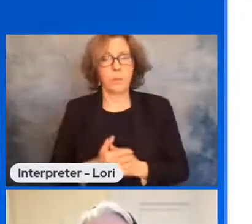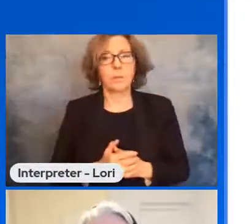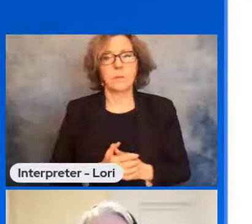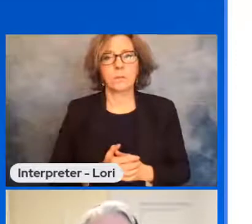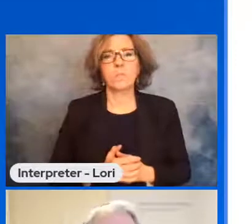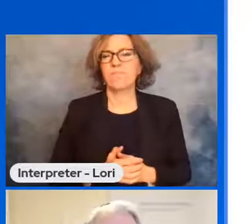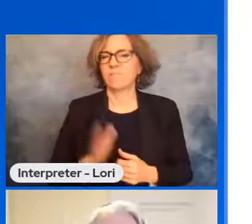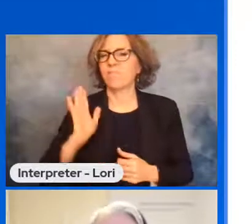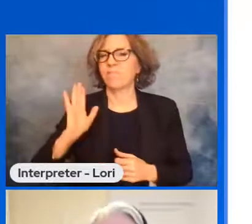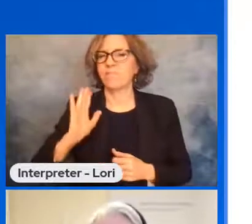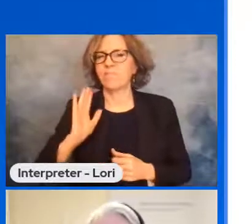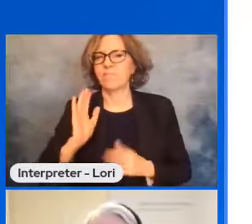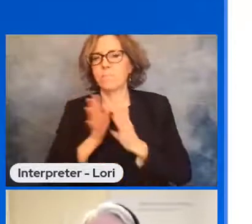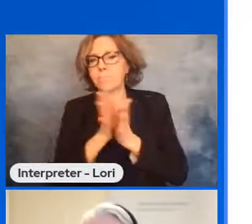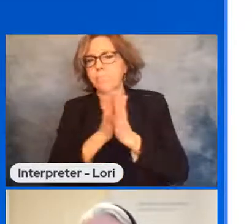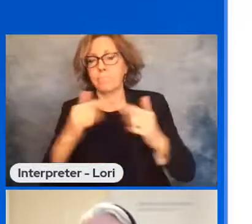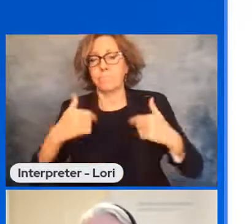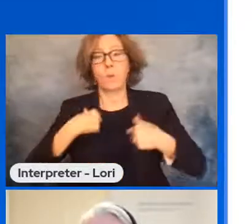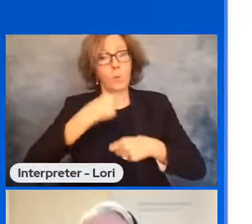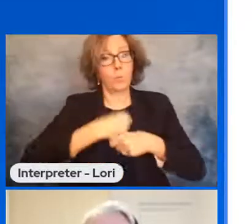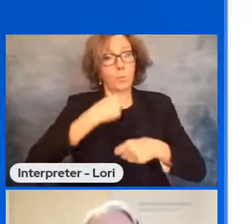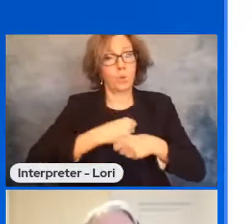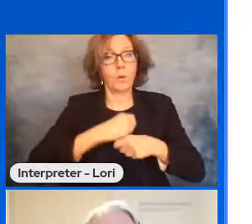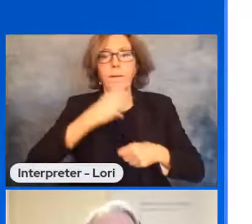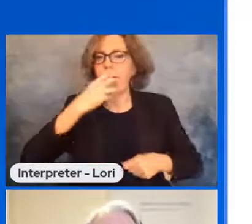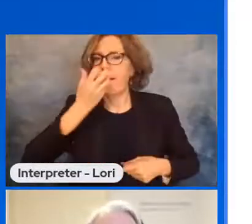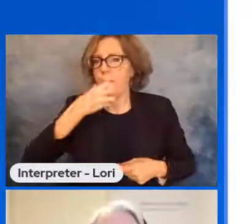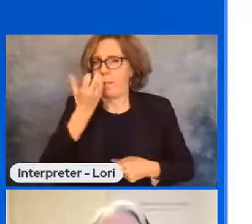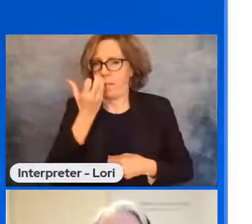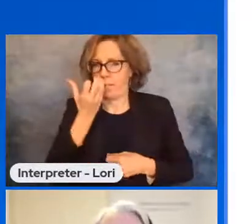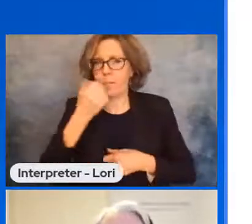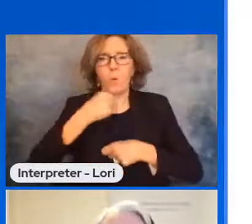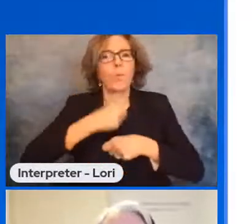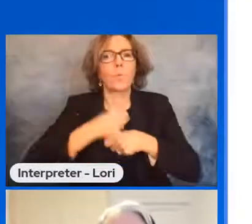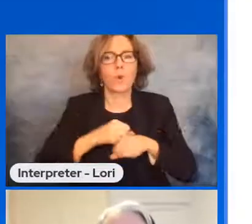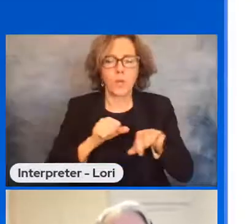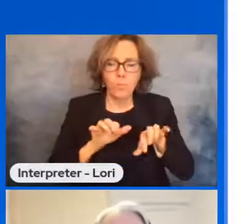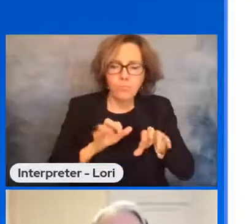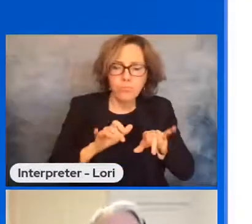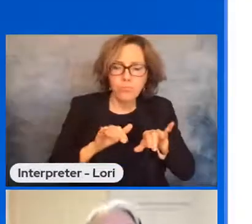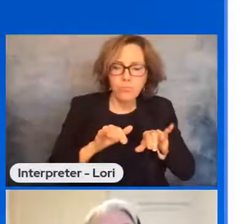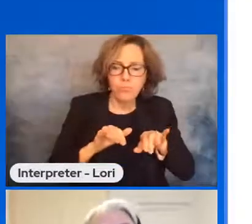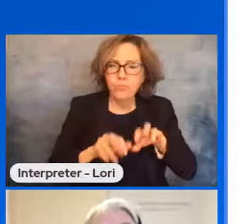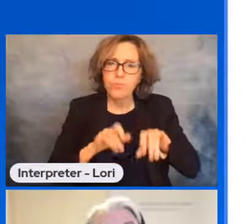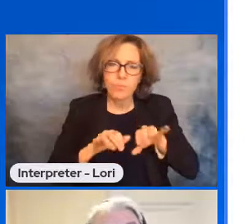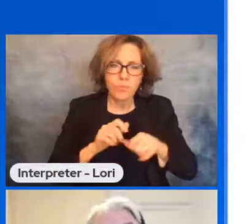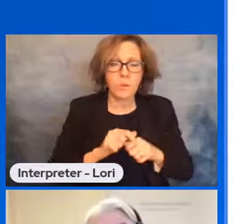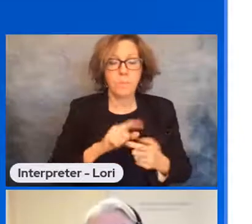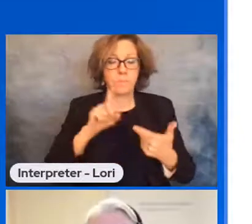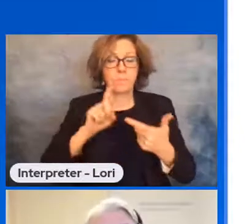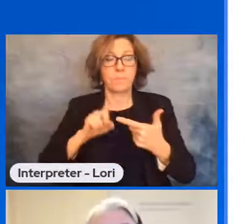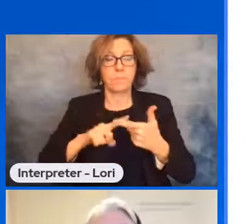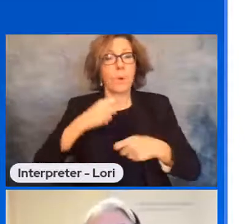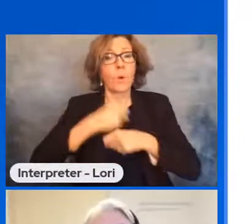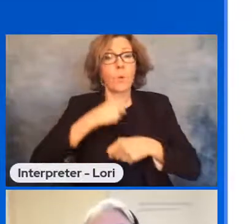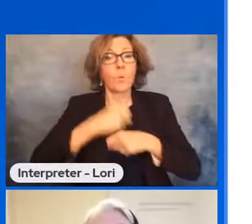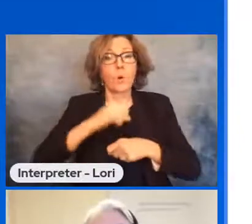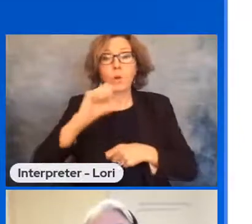where I worked on hardware and software, a couple of years at Sony making phones, and even a year at Disney making games.